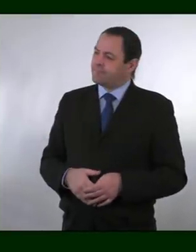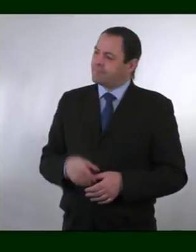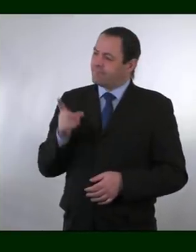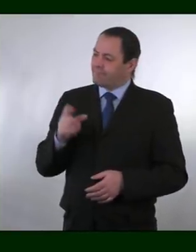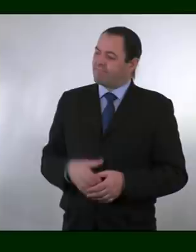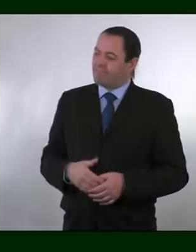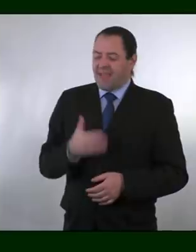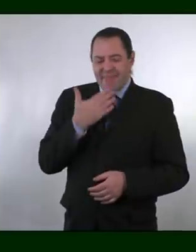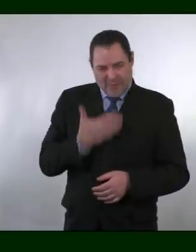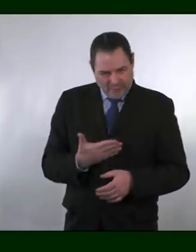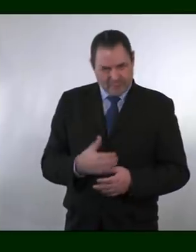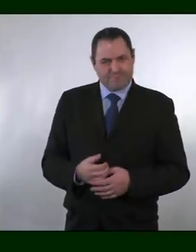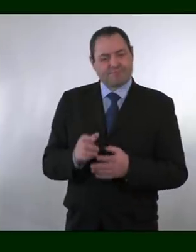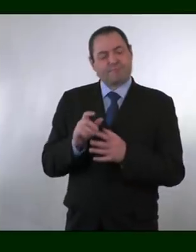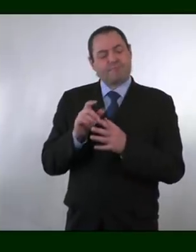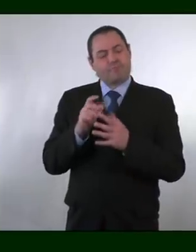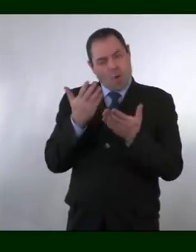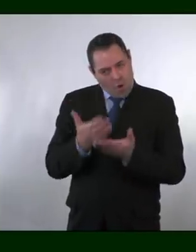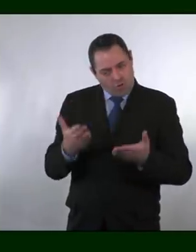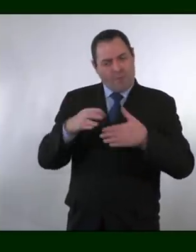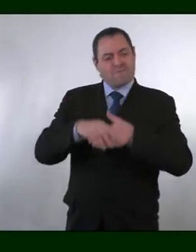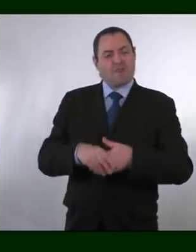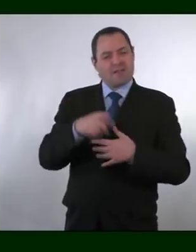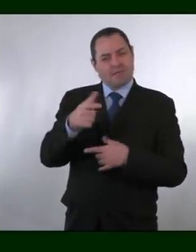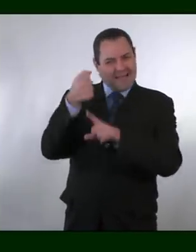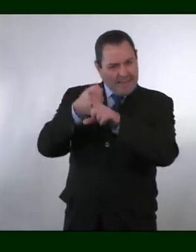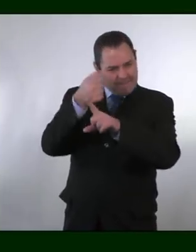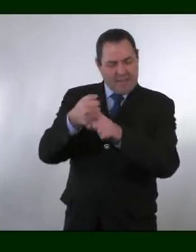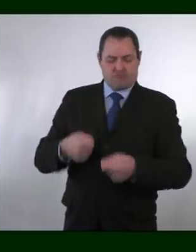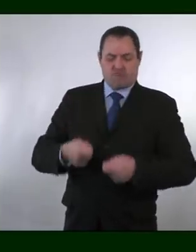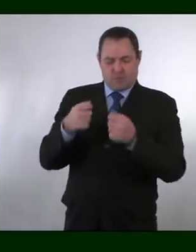I thank my hon. Friend for this campaign. He has raised the idea with me before.